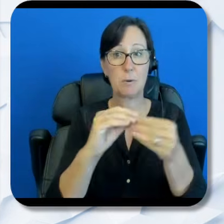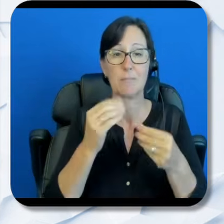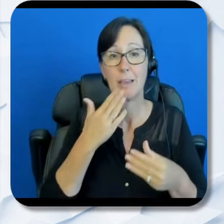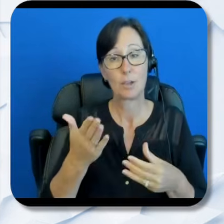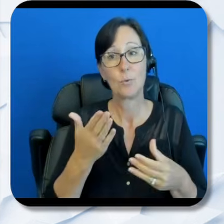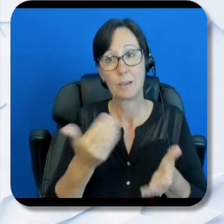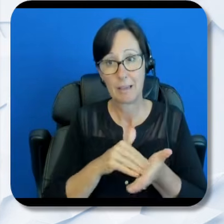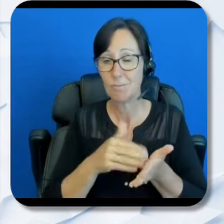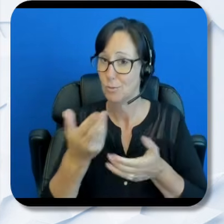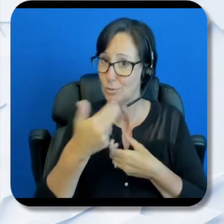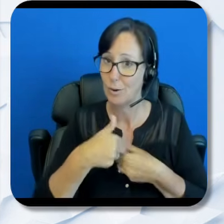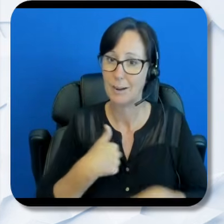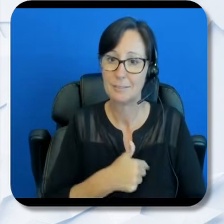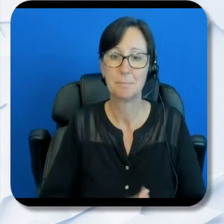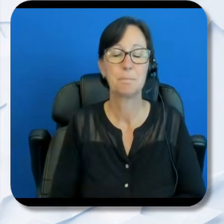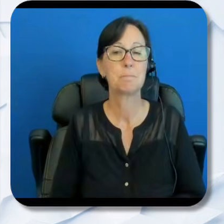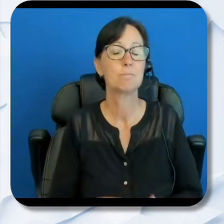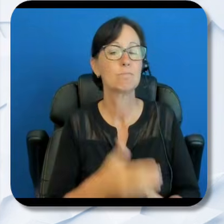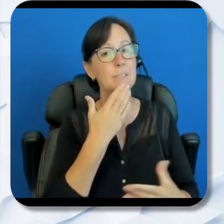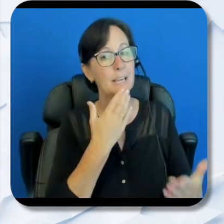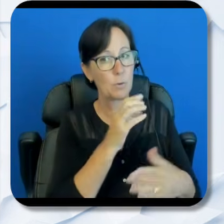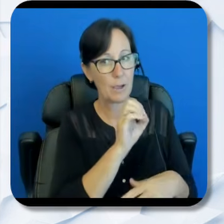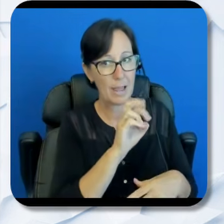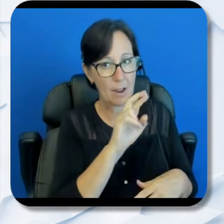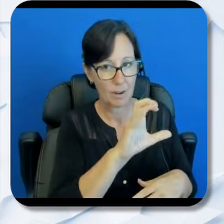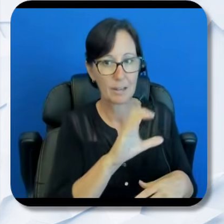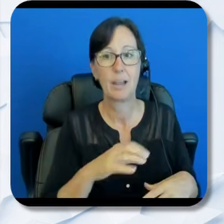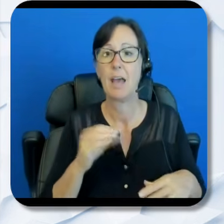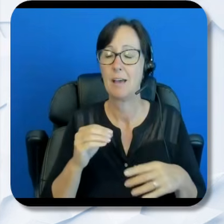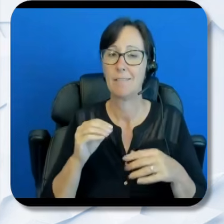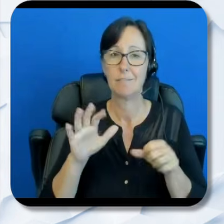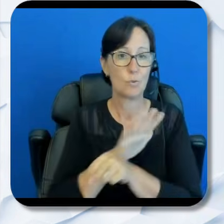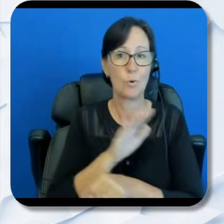[Tony Thurmond] Thank you, Eric, and thank you to the entire government affairs team,